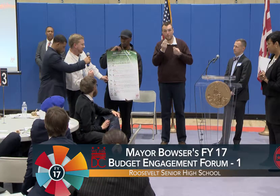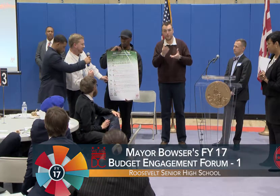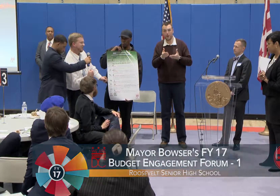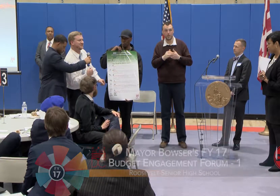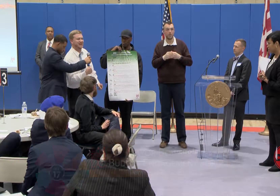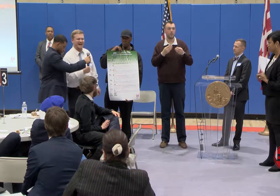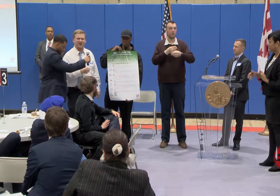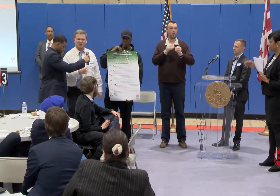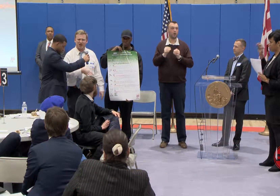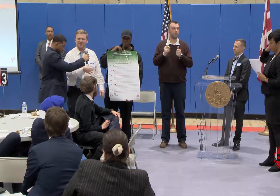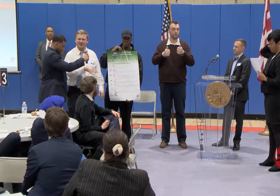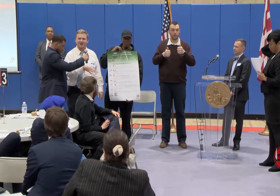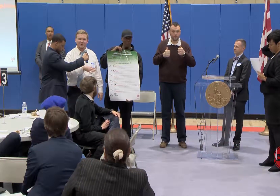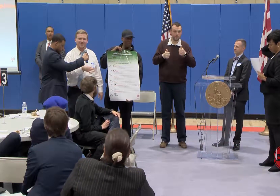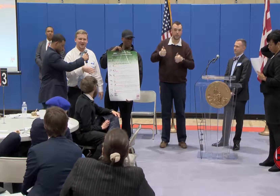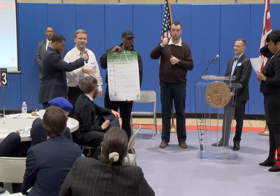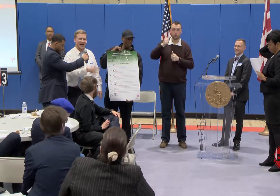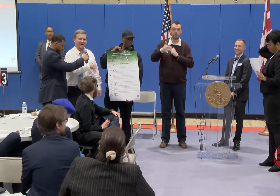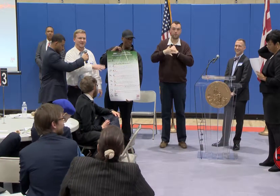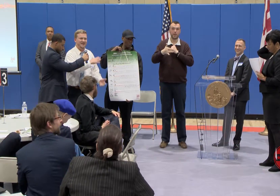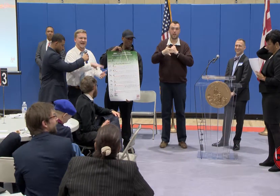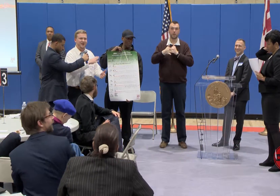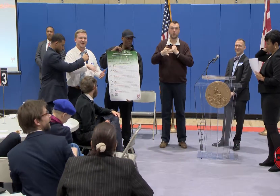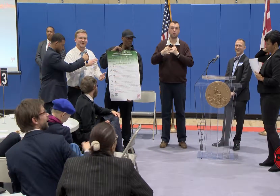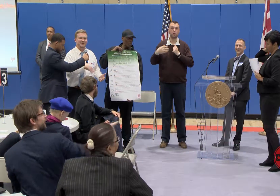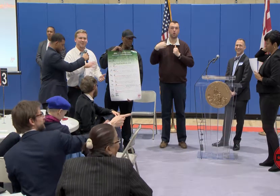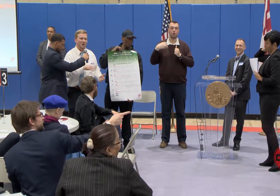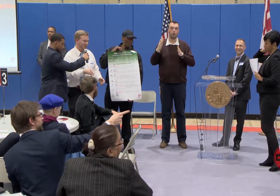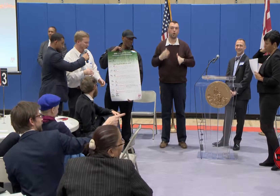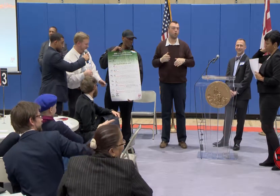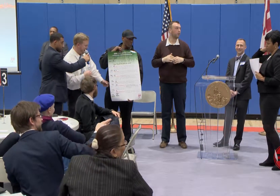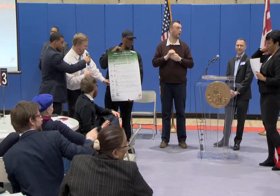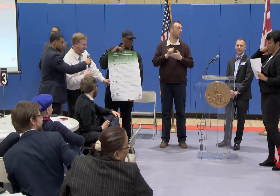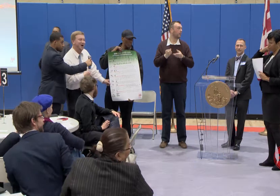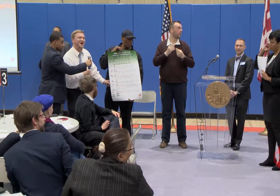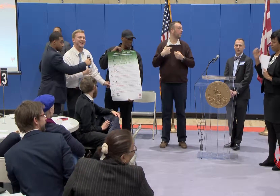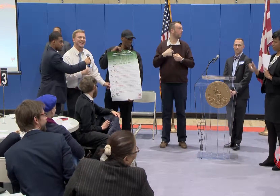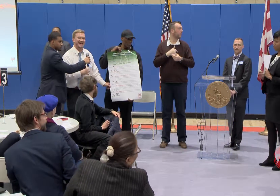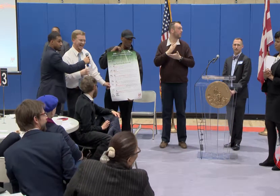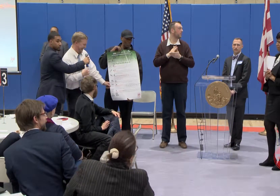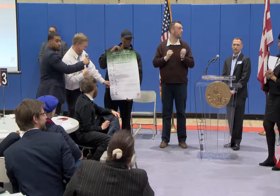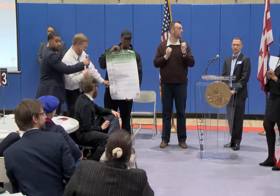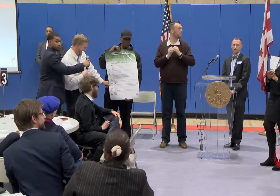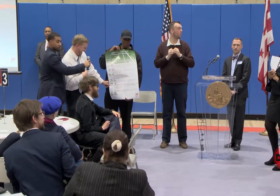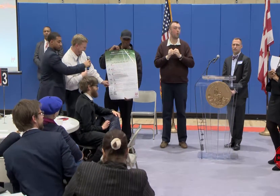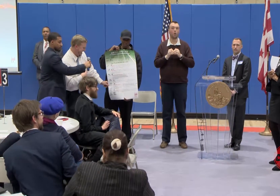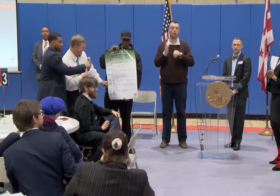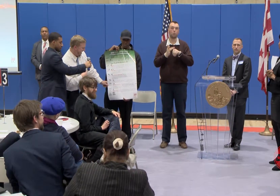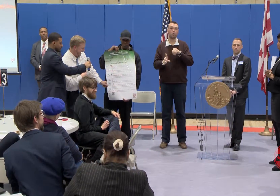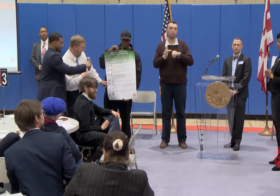OF THE CHIEF TECHNOLOGY OFFICER. WE FIGURED THAT WILL GIVE US MORE ROOM. SORRY.